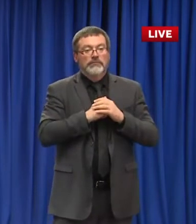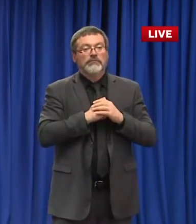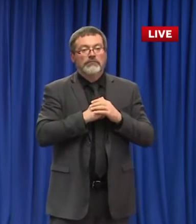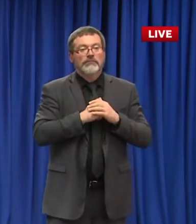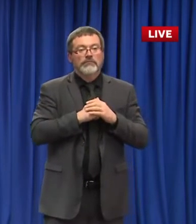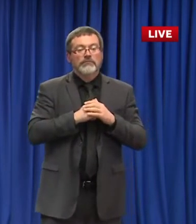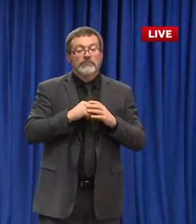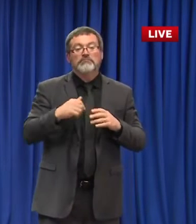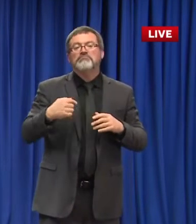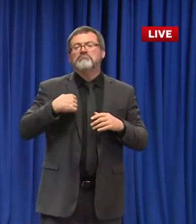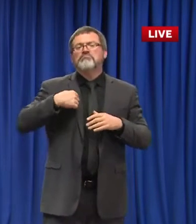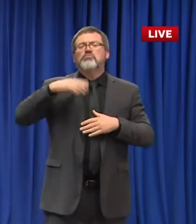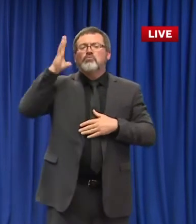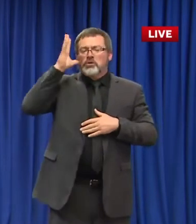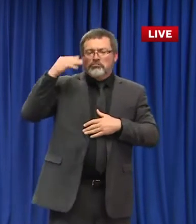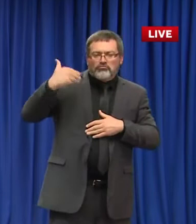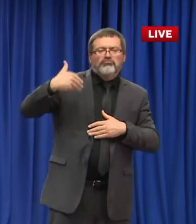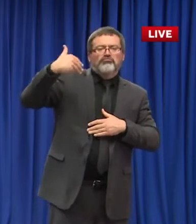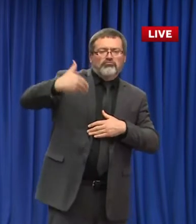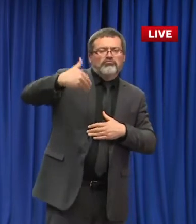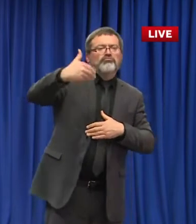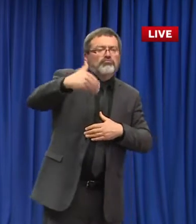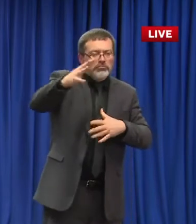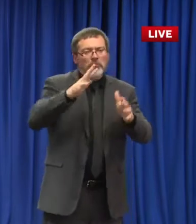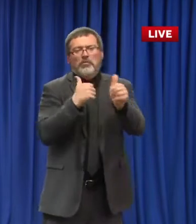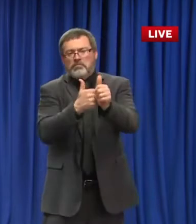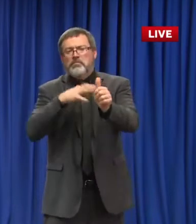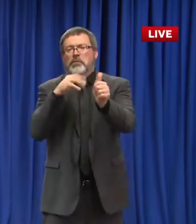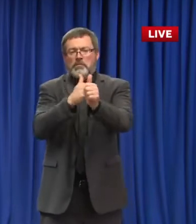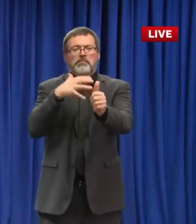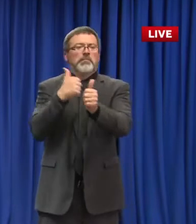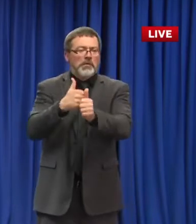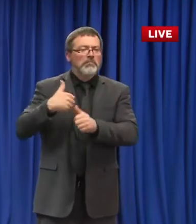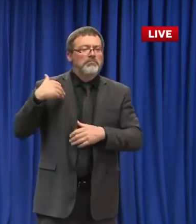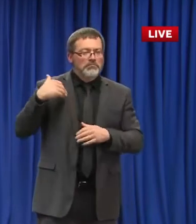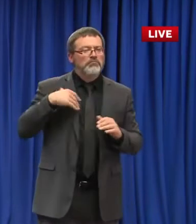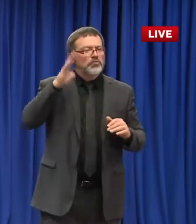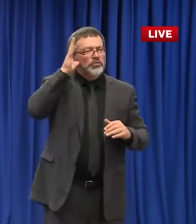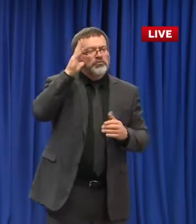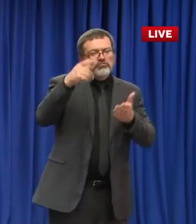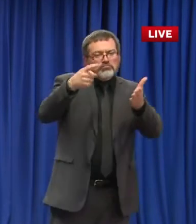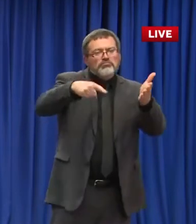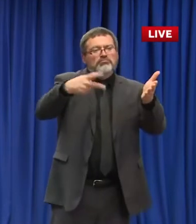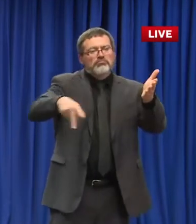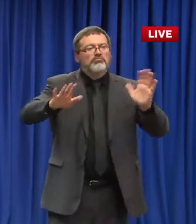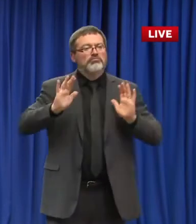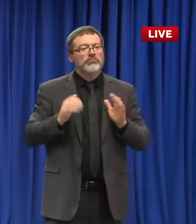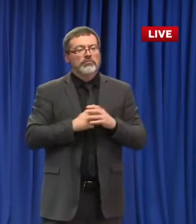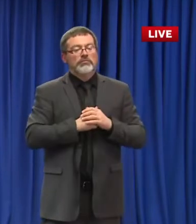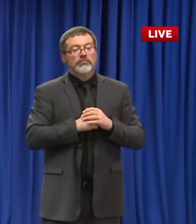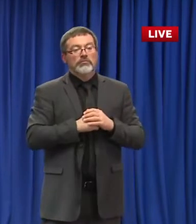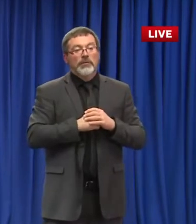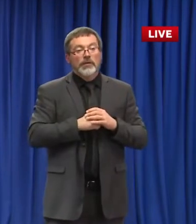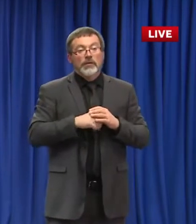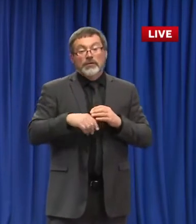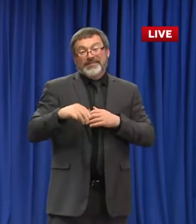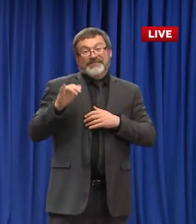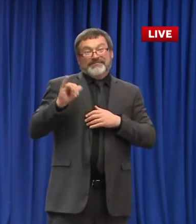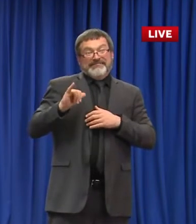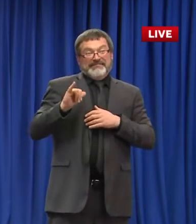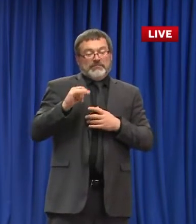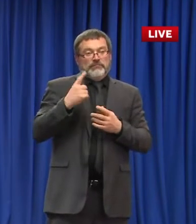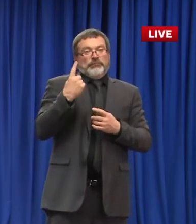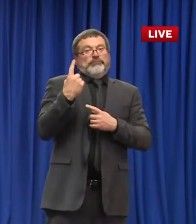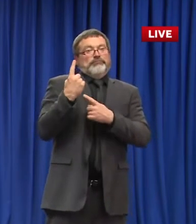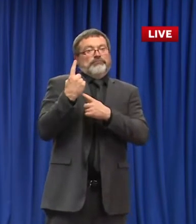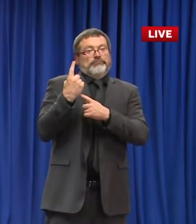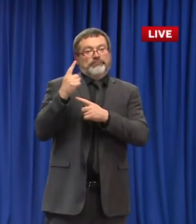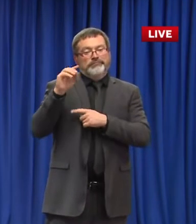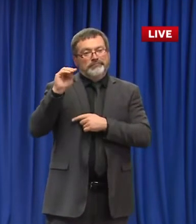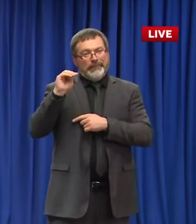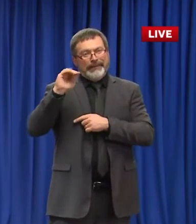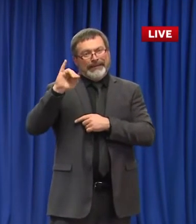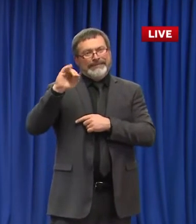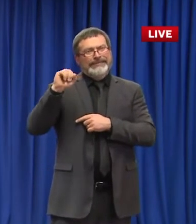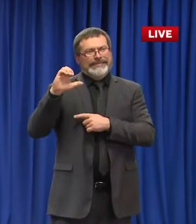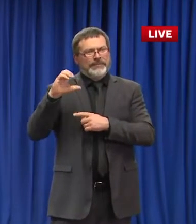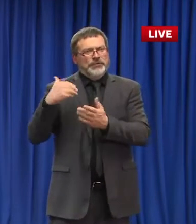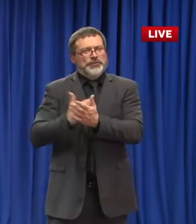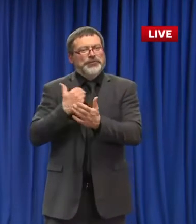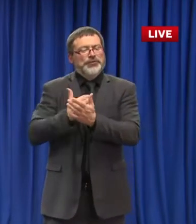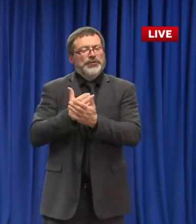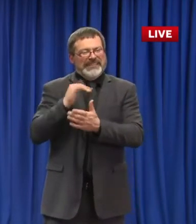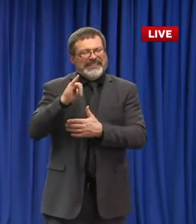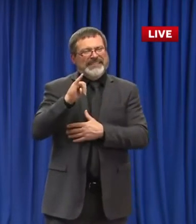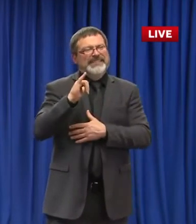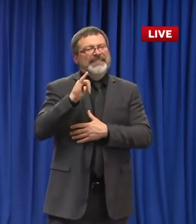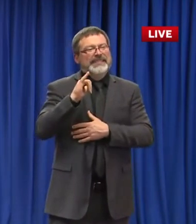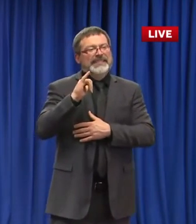WE WILL CONTINUE TO PROVIDE UPDATED AND HELPFUL INFORMATION AS THIS OUTBREAK UNFOLDS AND I THINK THAT THIS UNFORTUNATE ANNOUNCEMENT OF THE NEW RESIDENT WITH MULTI-SYSTEM INFLAMMATORY